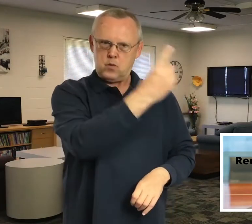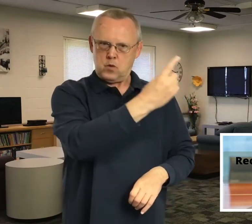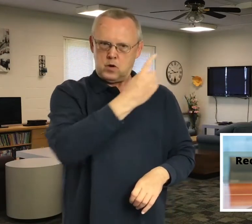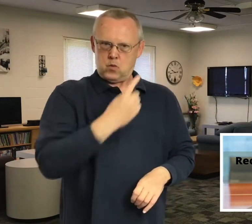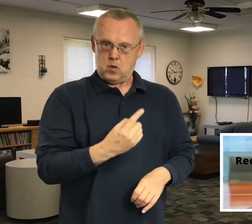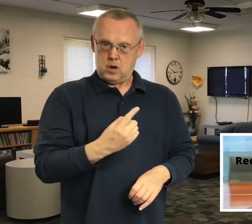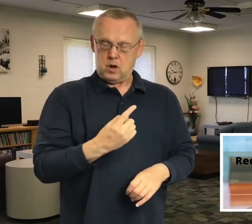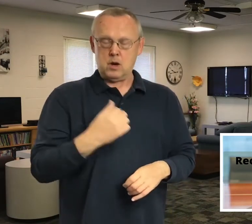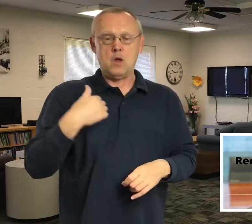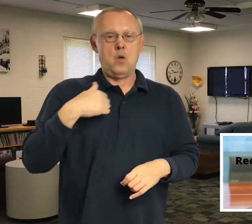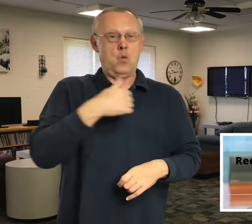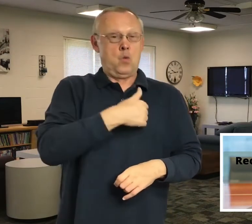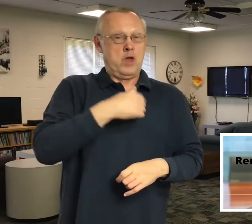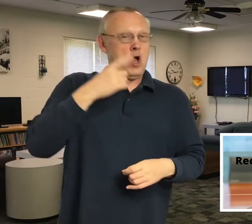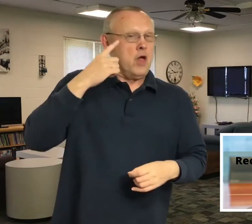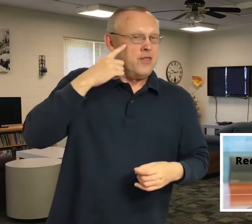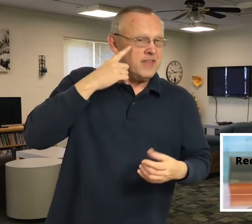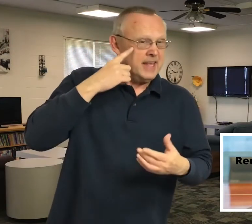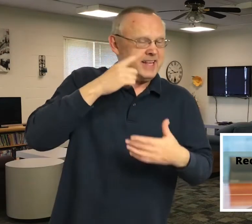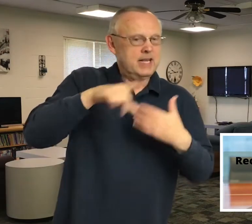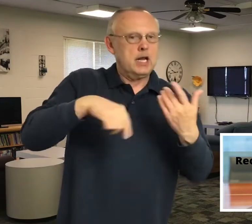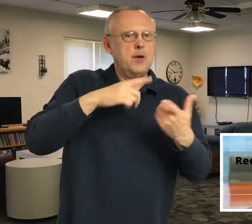each student will have a single room.